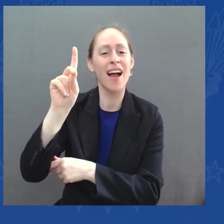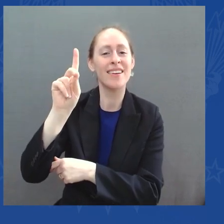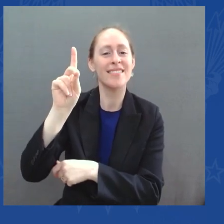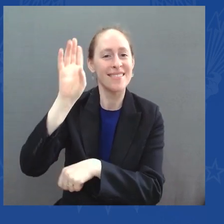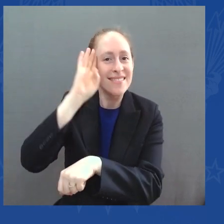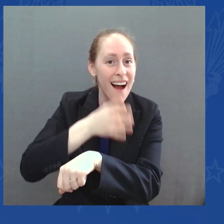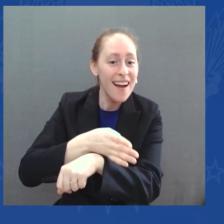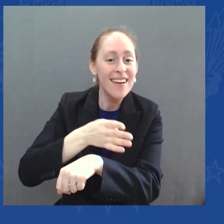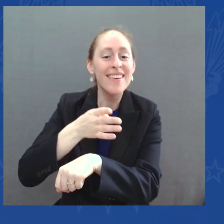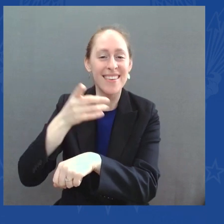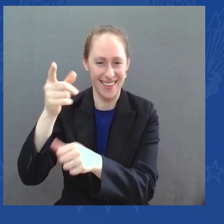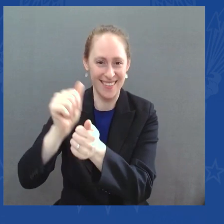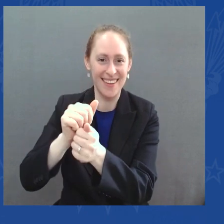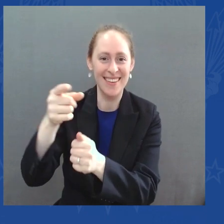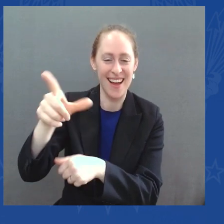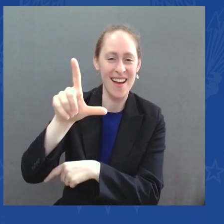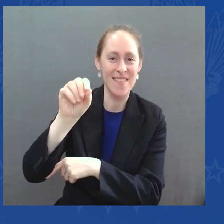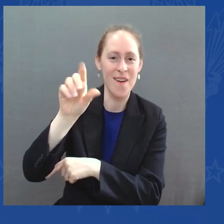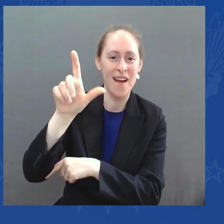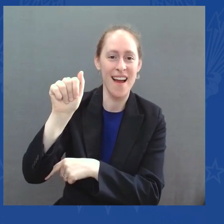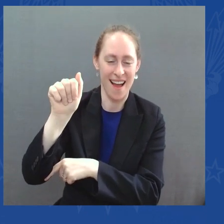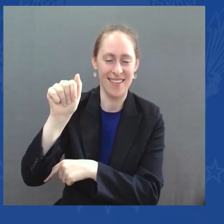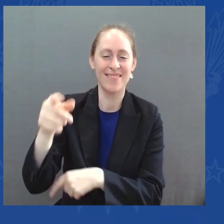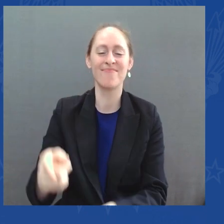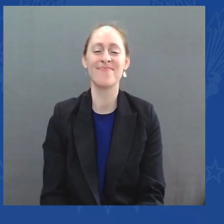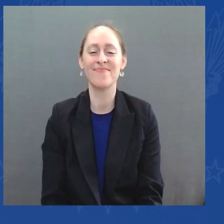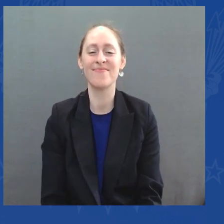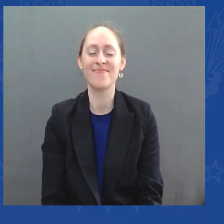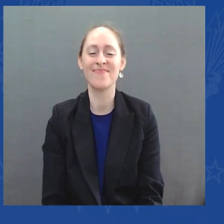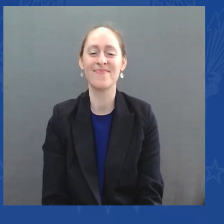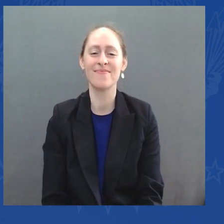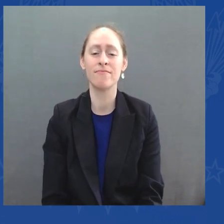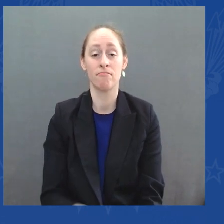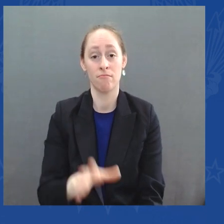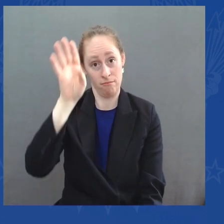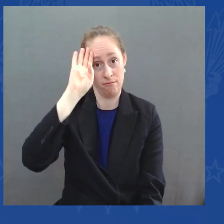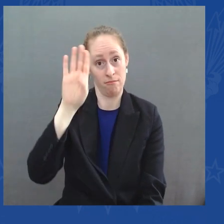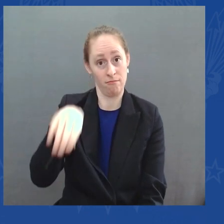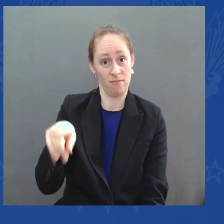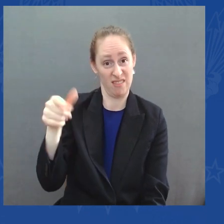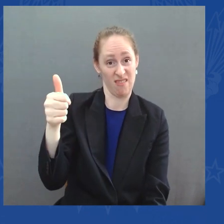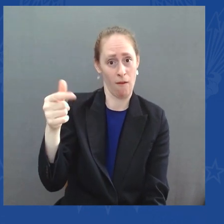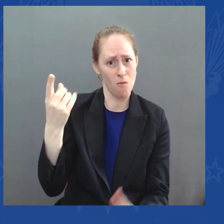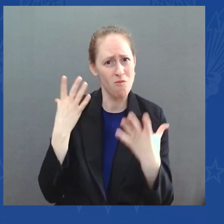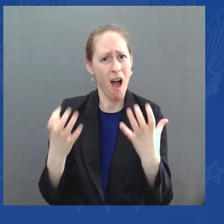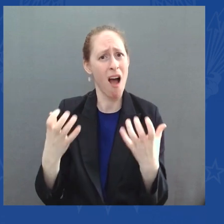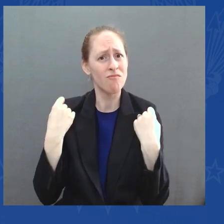She talked about wanting to be a driver for years, but waiting until her kids were grown so she could start going over the road.